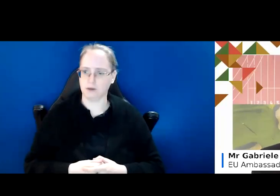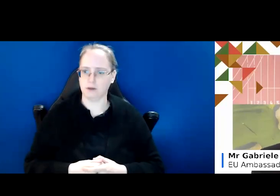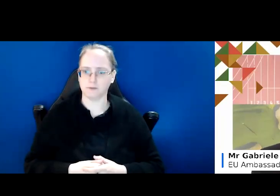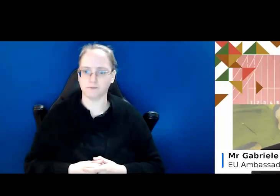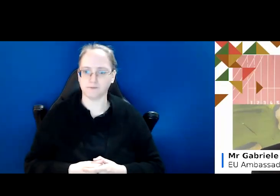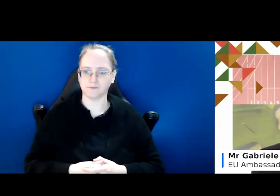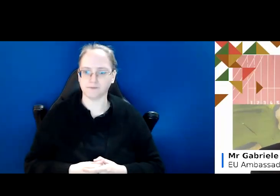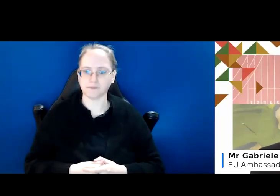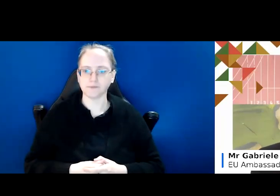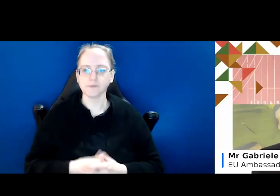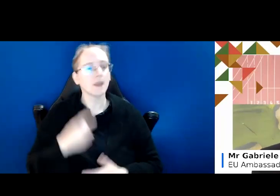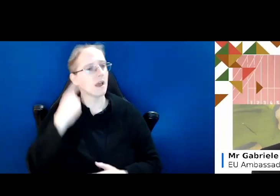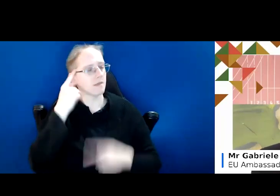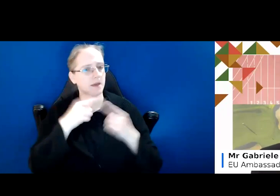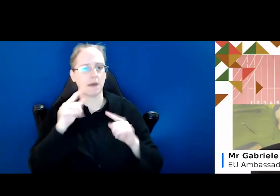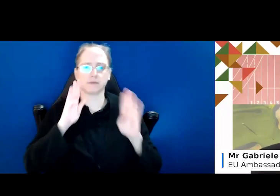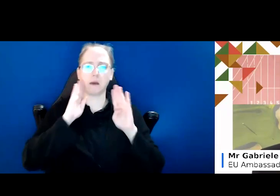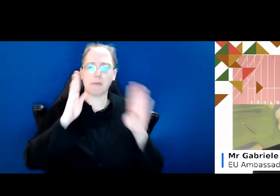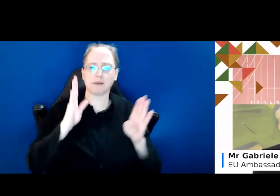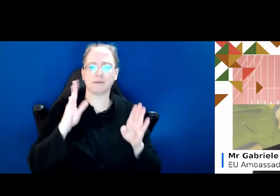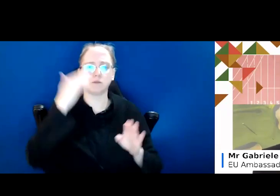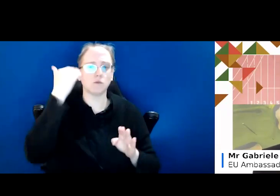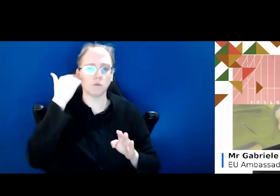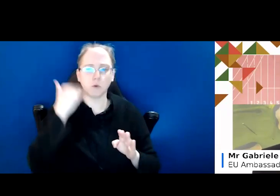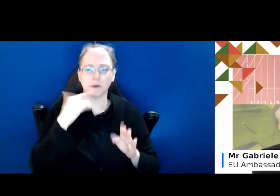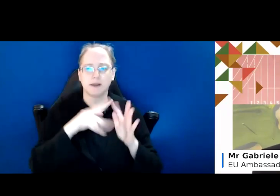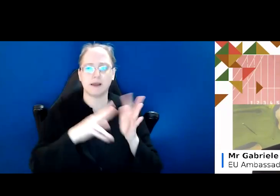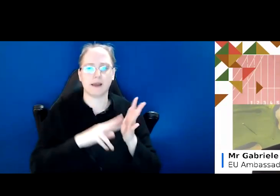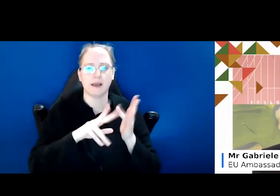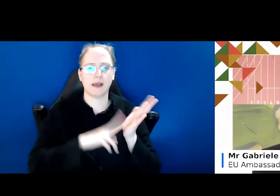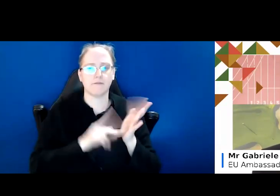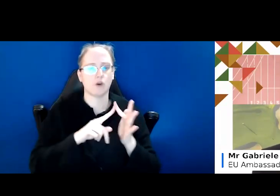Garagorri woman, Evonne Goolagong Koné, was not invited to learn to play